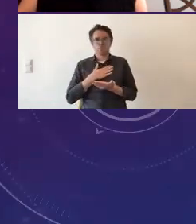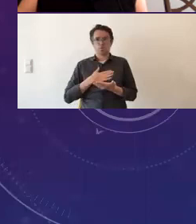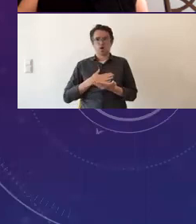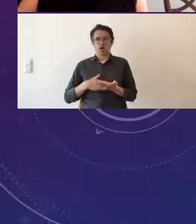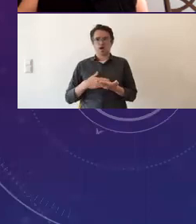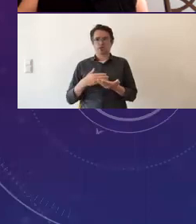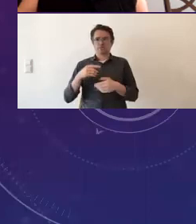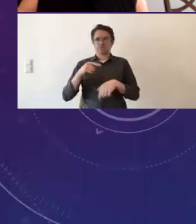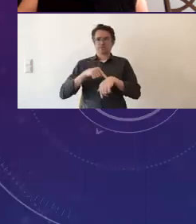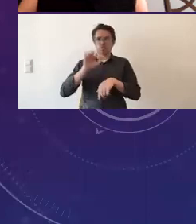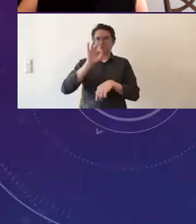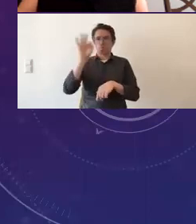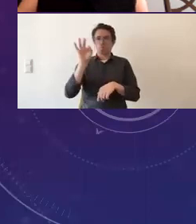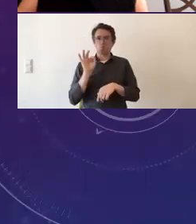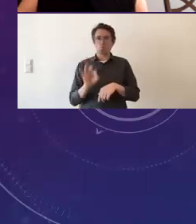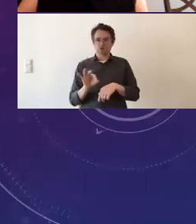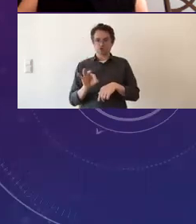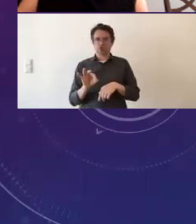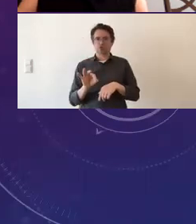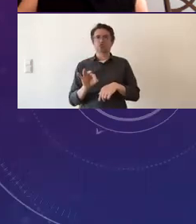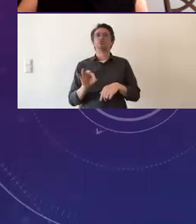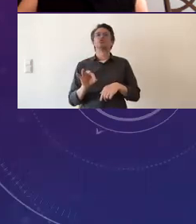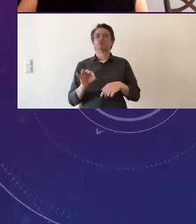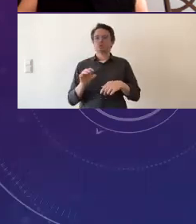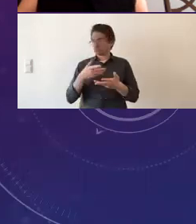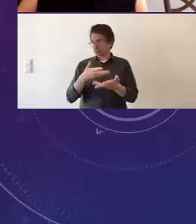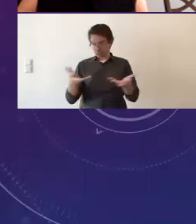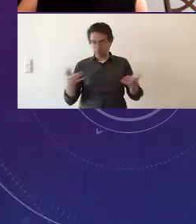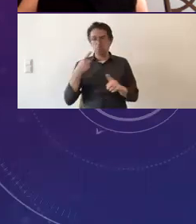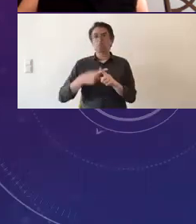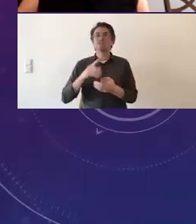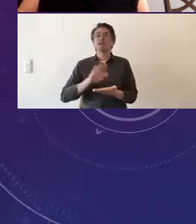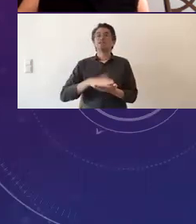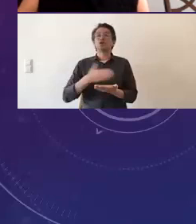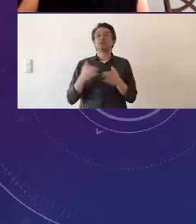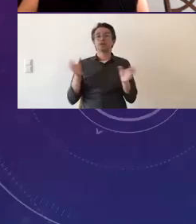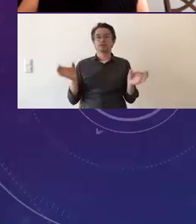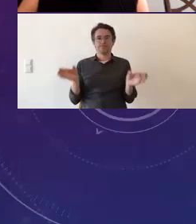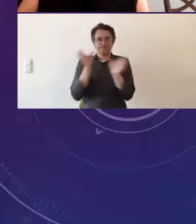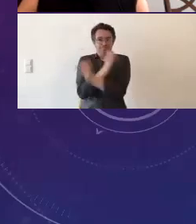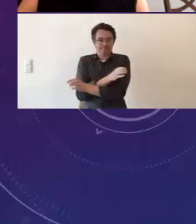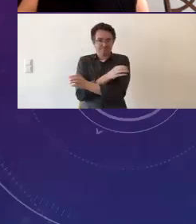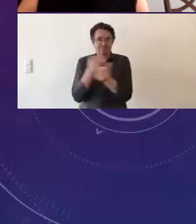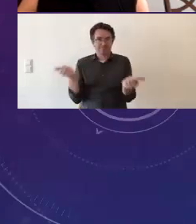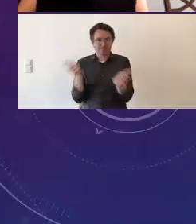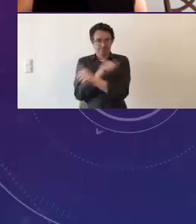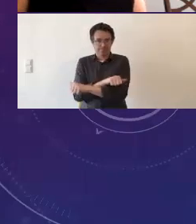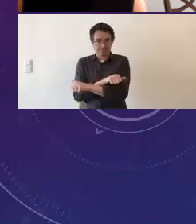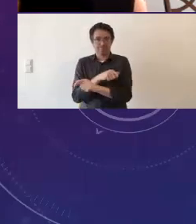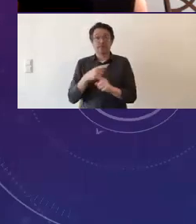interpreter switch if that's needed and Alice my colleague will read a few questions